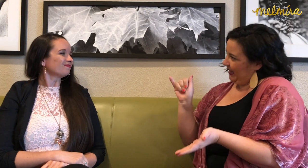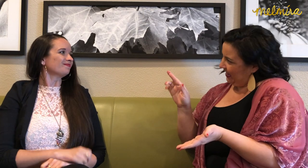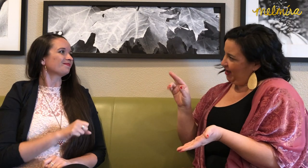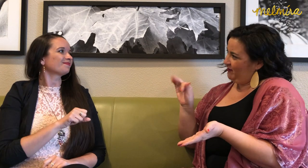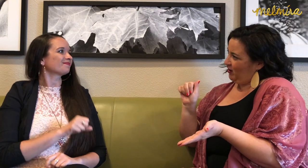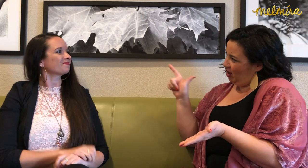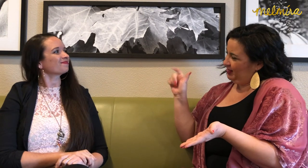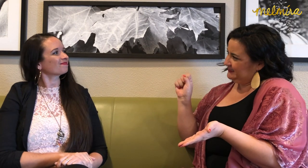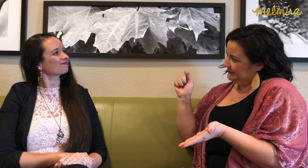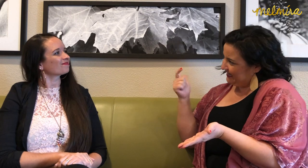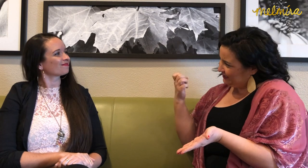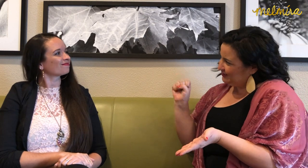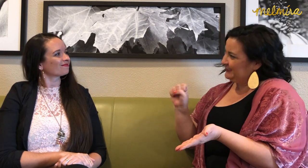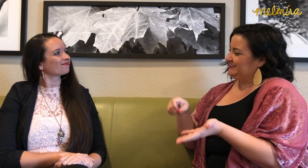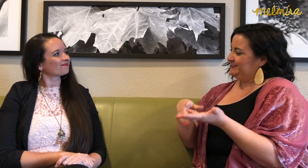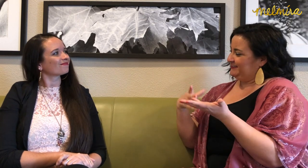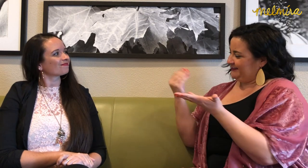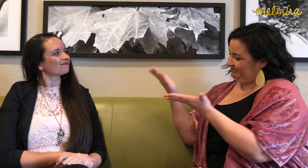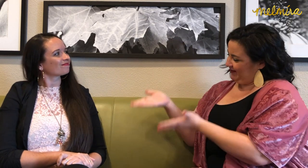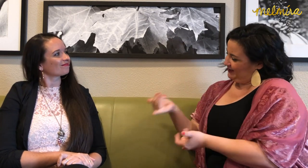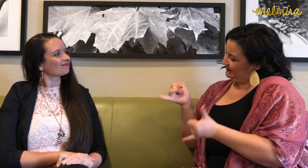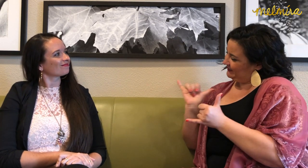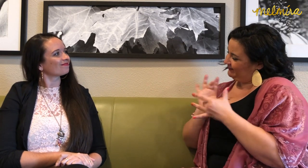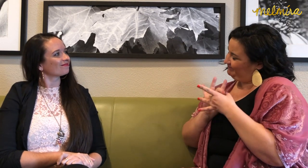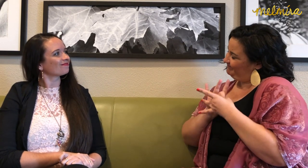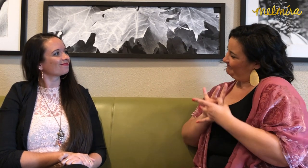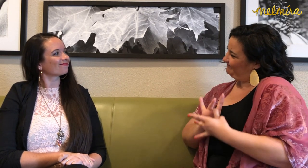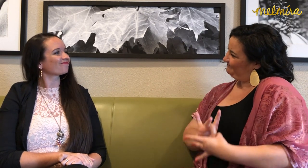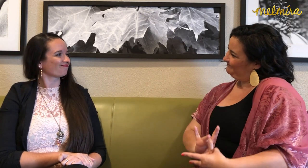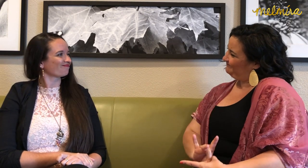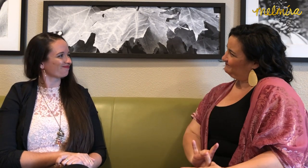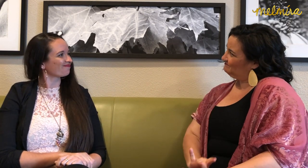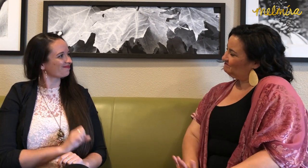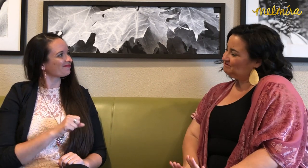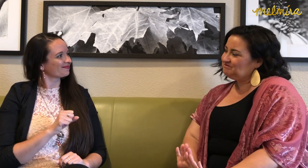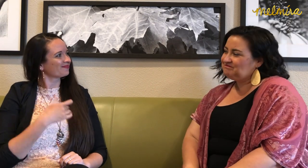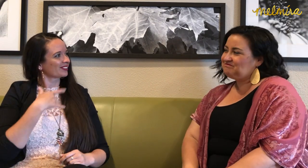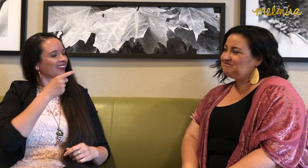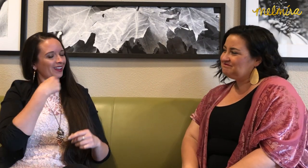Your hair has gone through all stages, and now you're still connected to it.